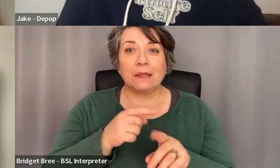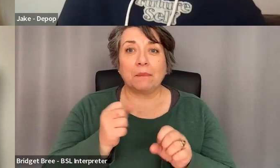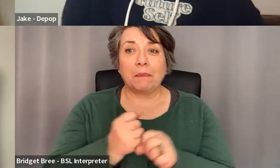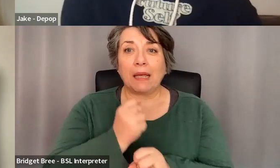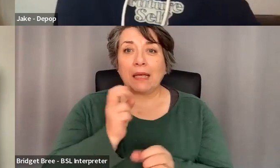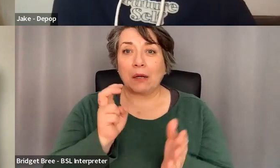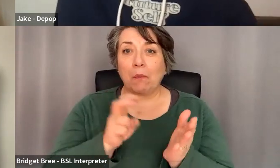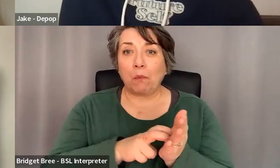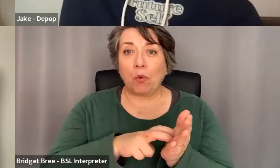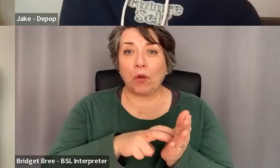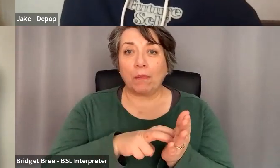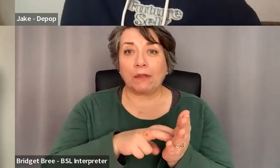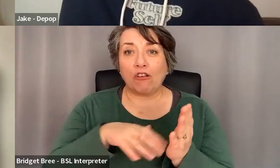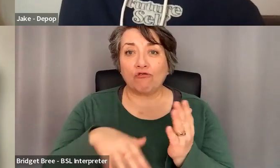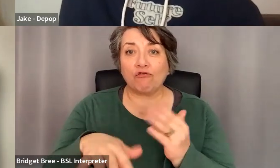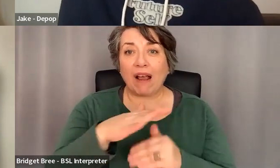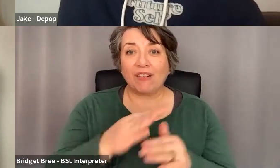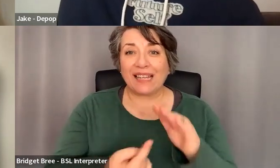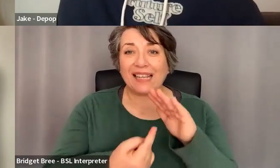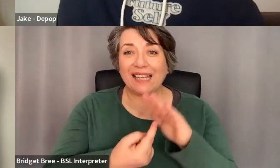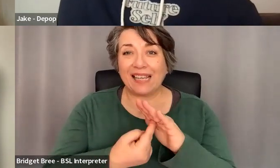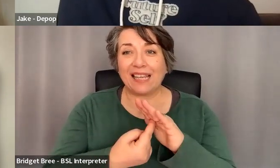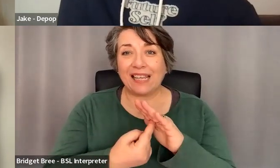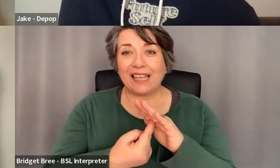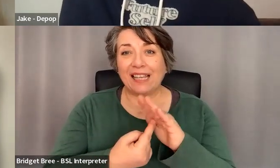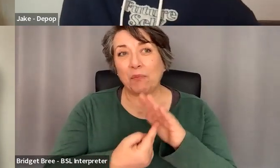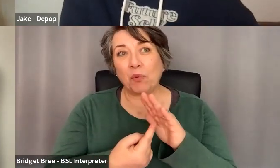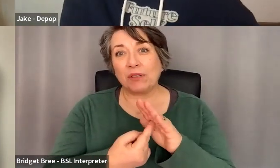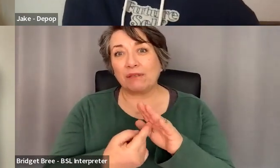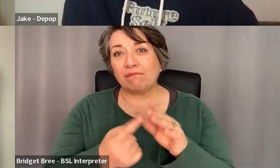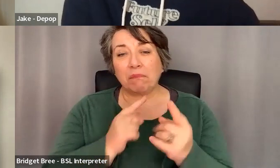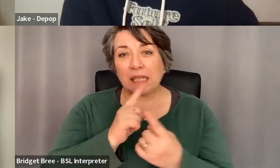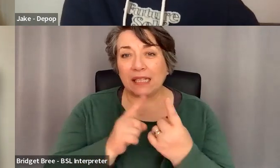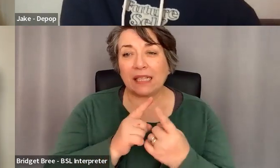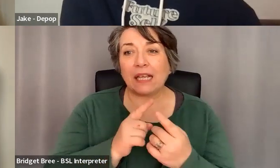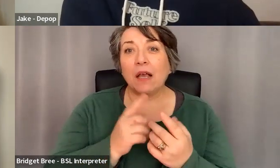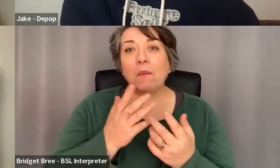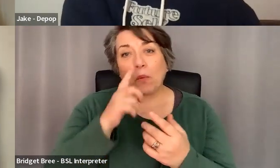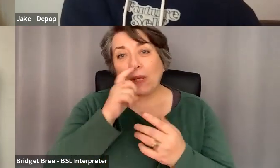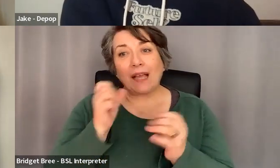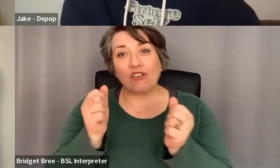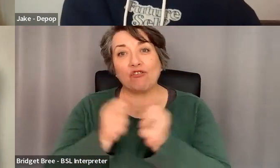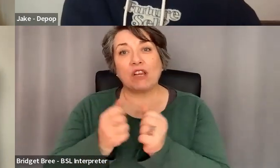But any kind of thing like that we'd be willing to support and agree kind of locally with your manager. Anything like that we'd be willing to support and agree locally with the